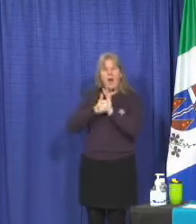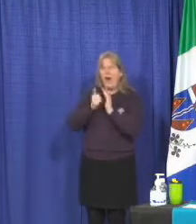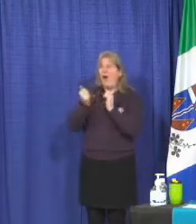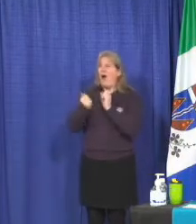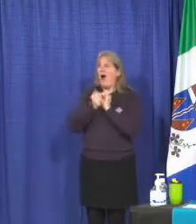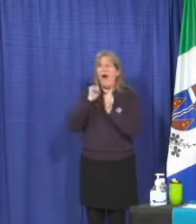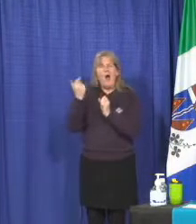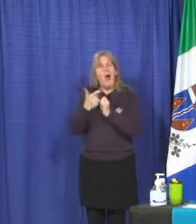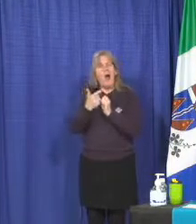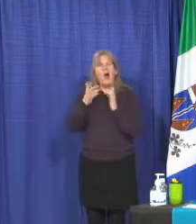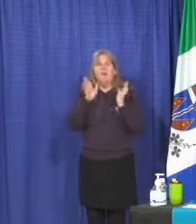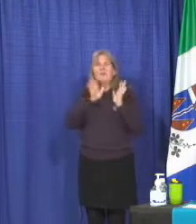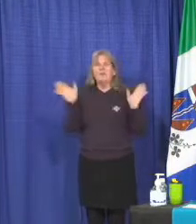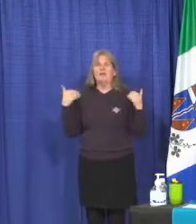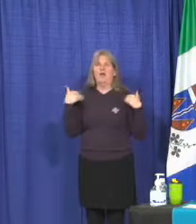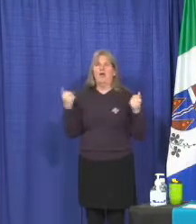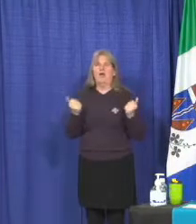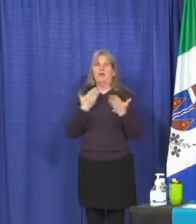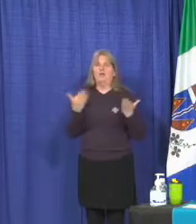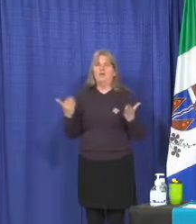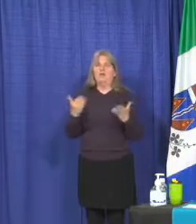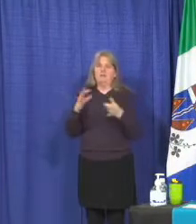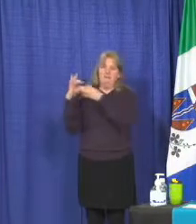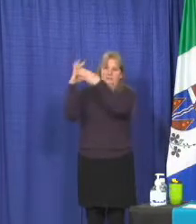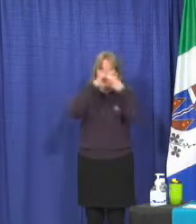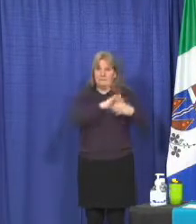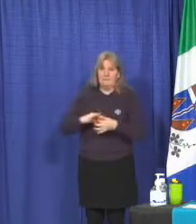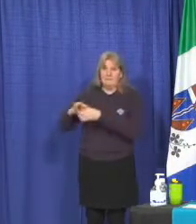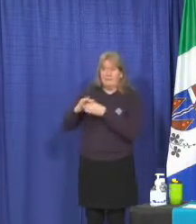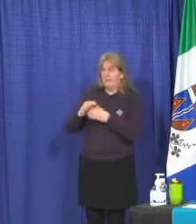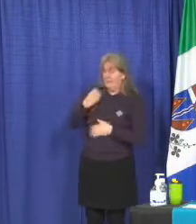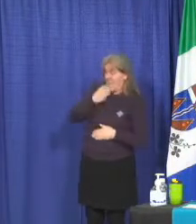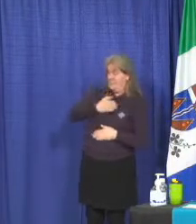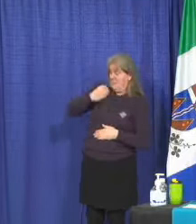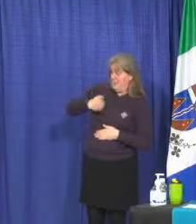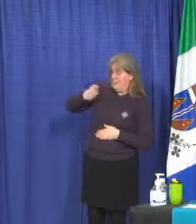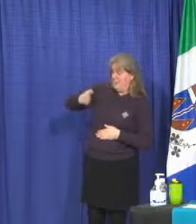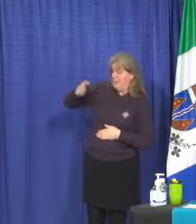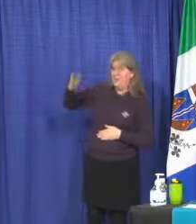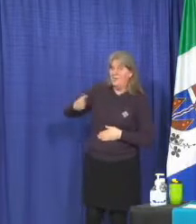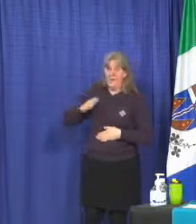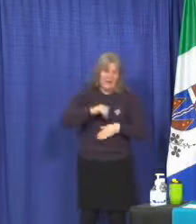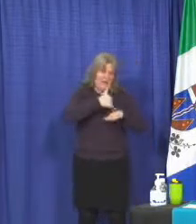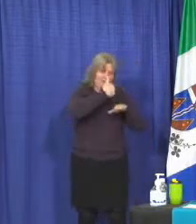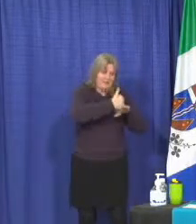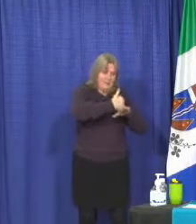together. This model likens it to all